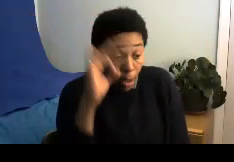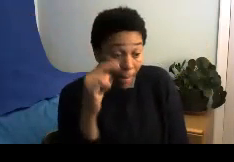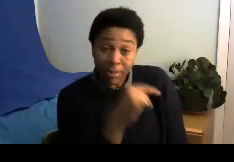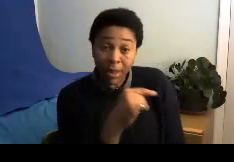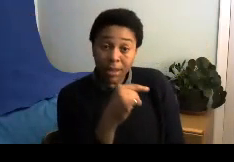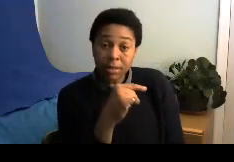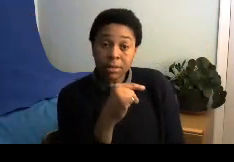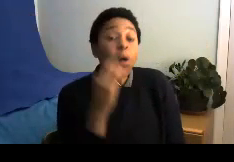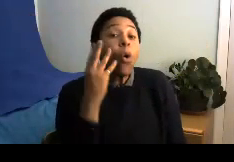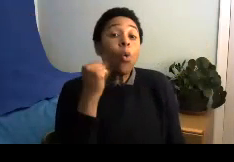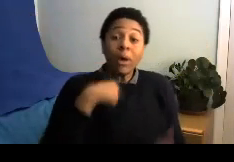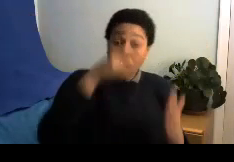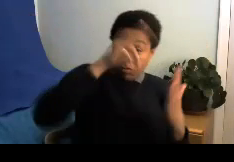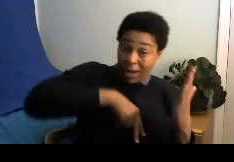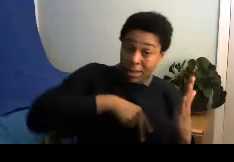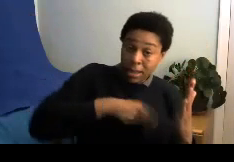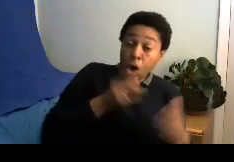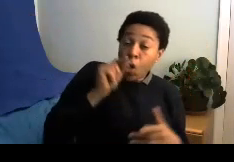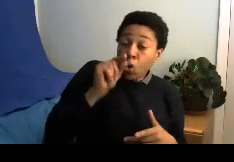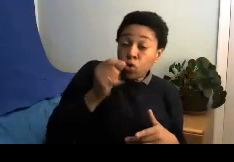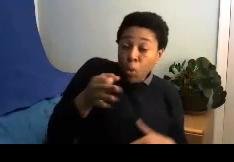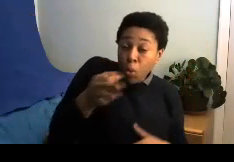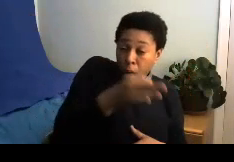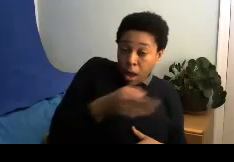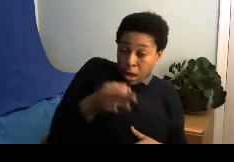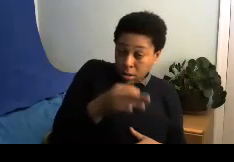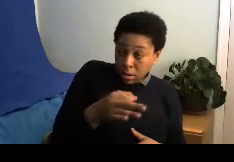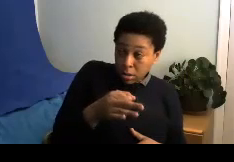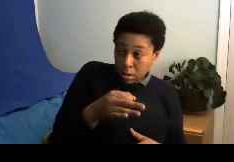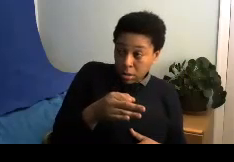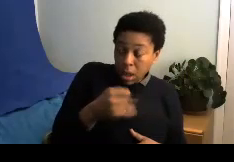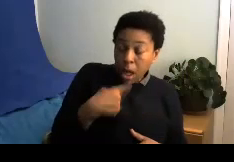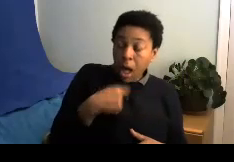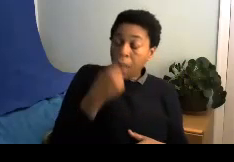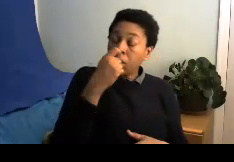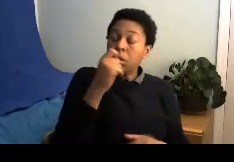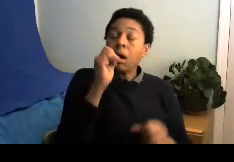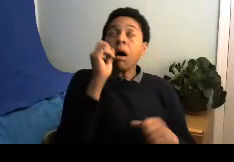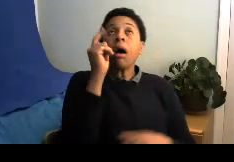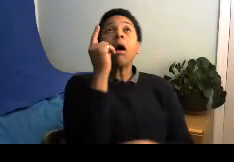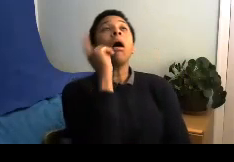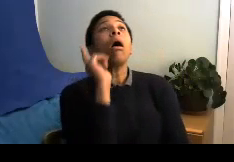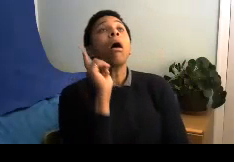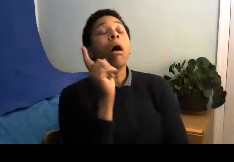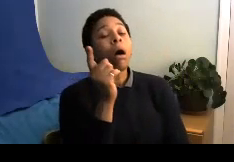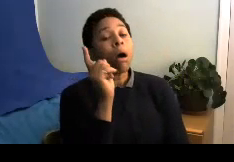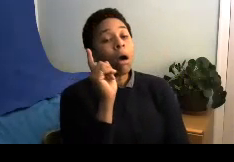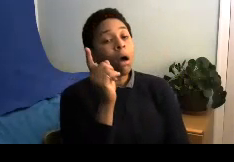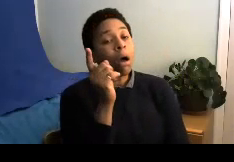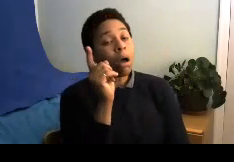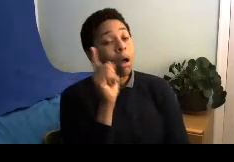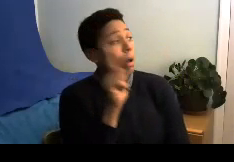read Small Island, and could sort of project that experience onto them because they were always so circumspect about that